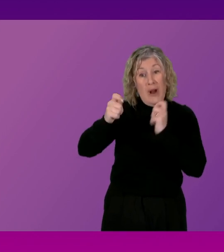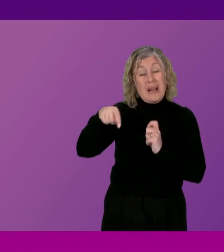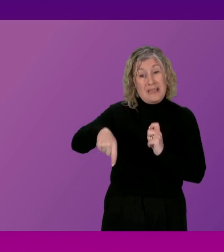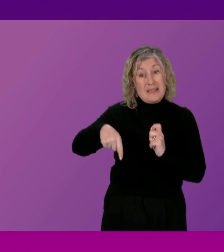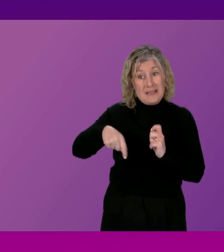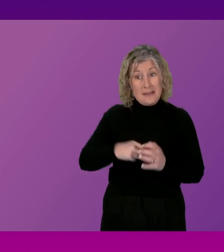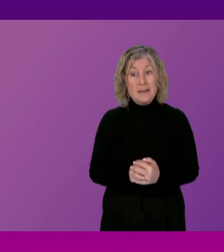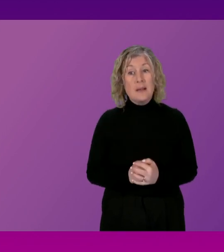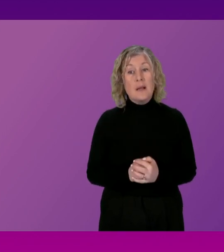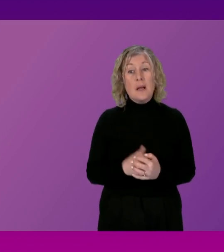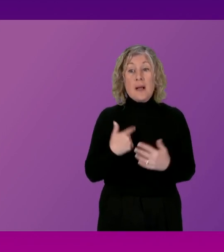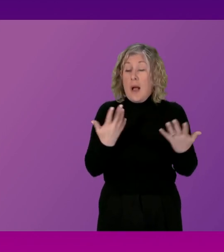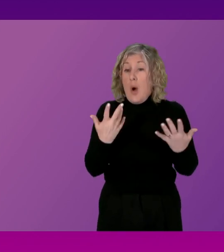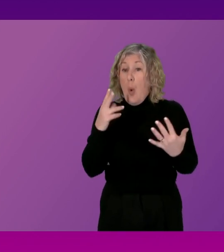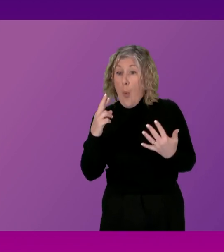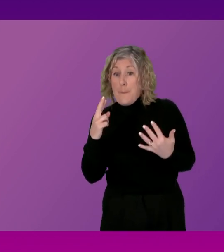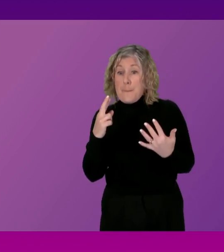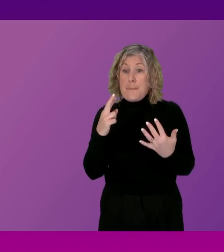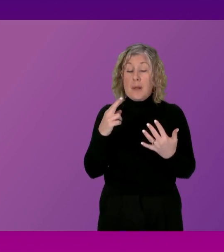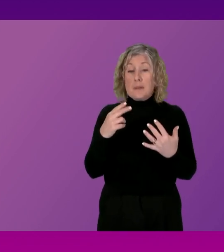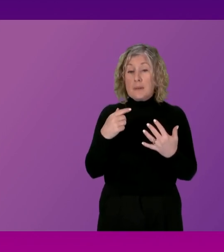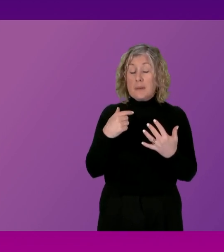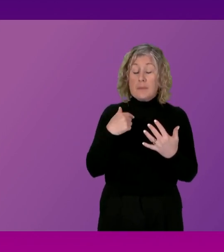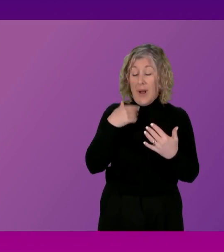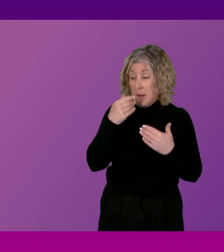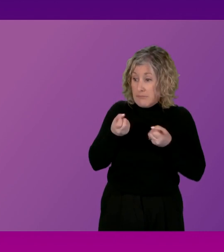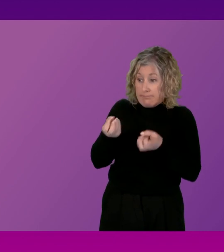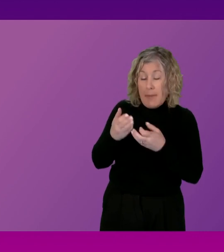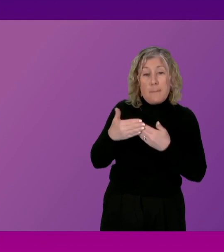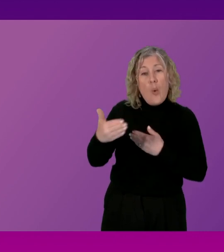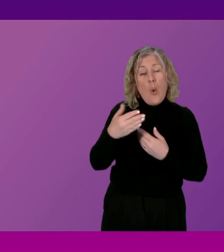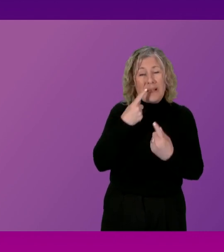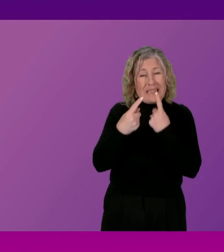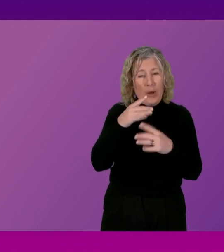I hope that, when we can provide him with the details of the payment reform, he will